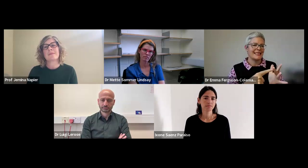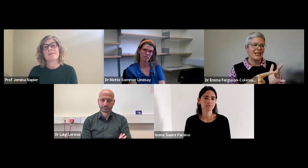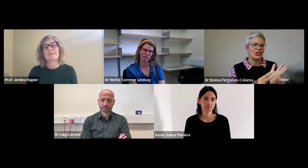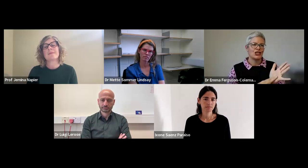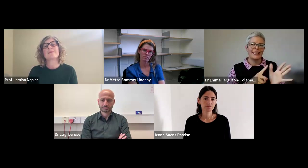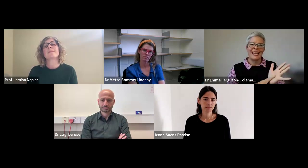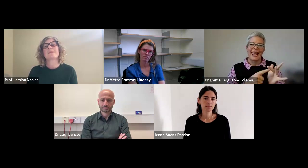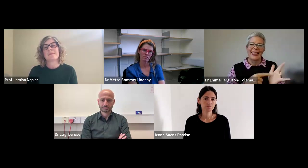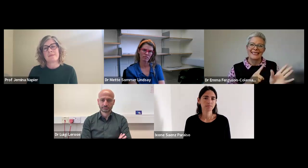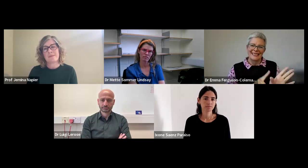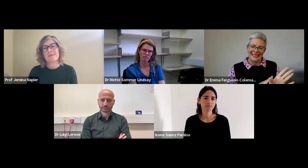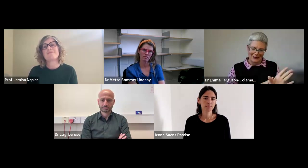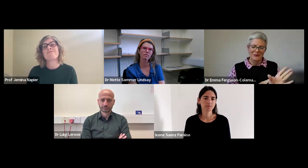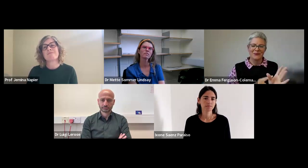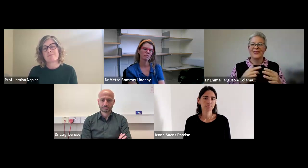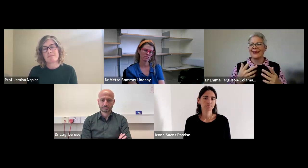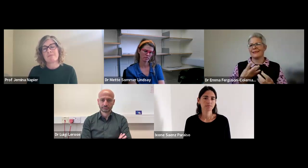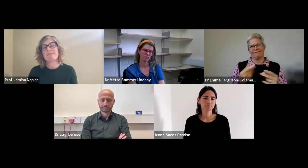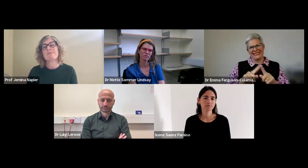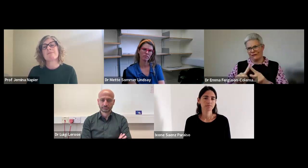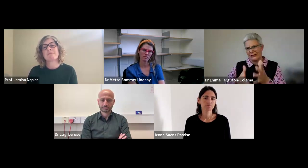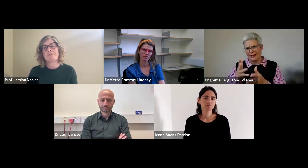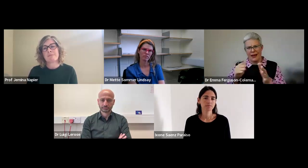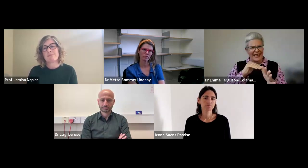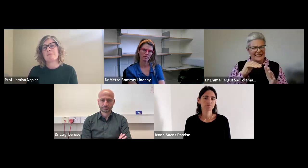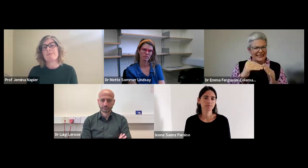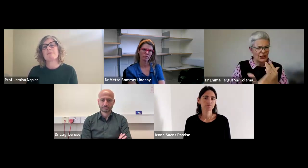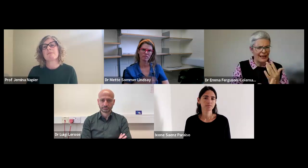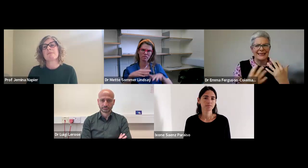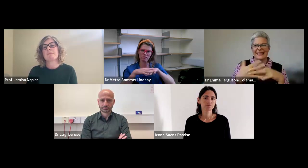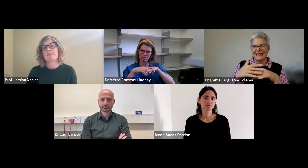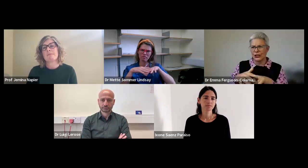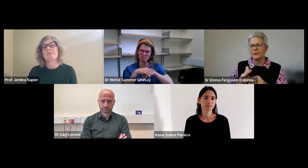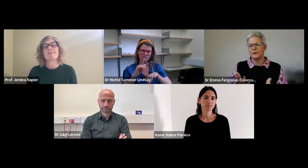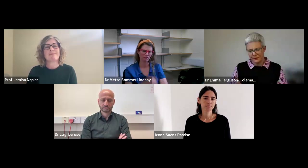There's also the notion of intersectionality. There are a number of different signs - I've